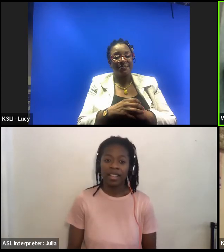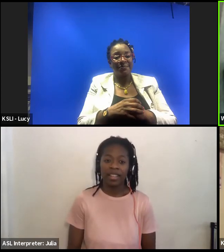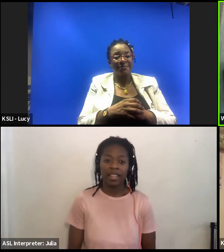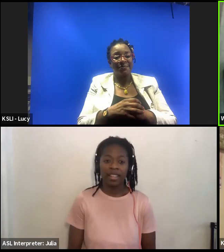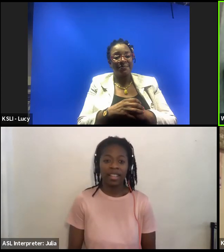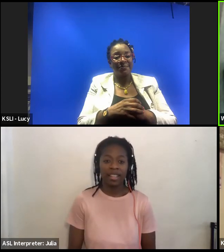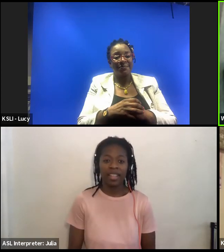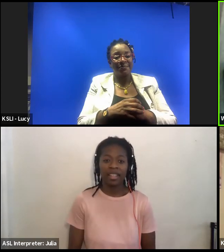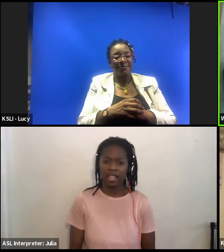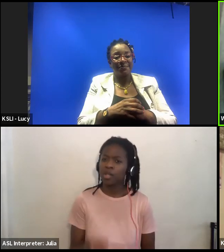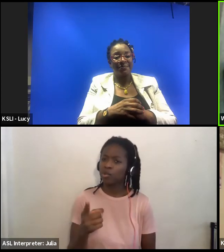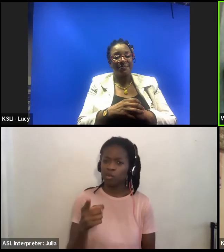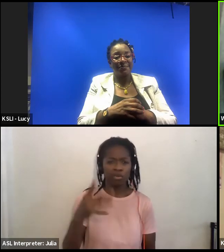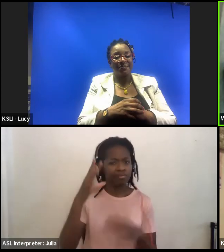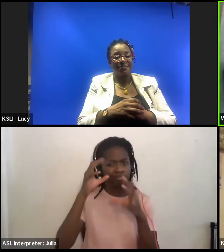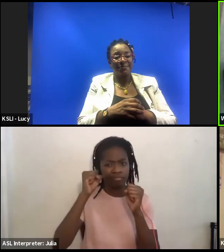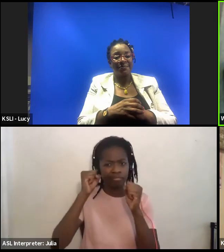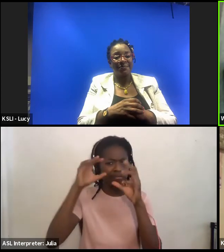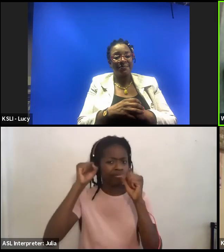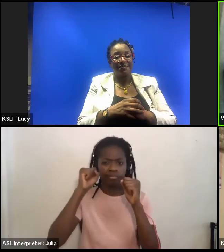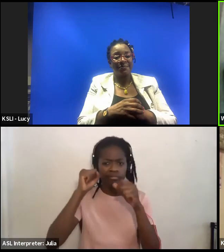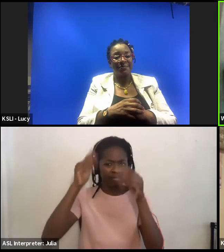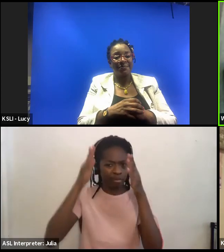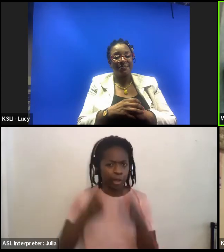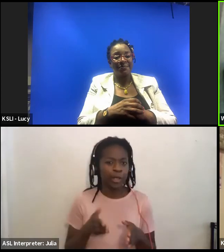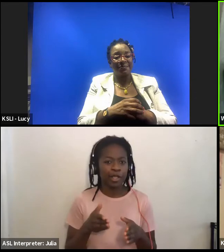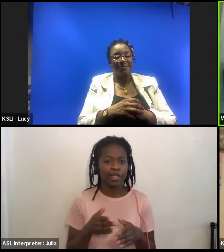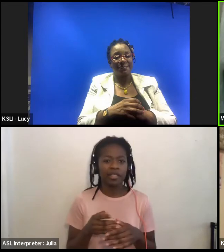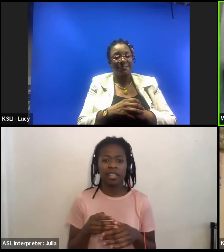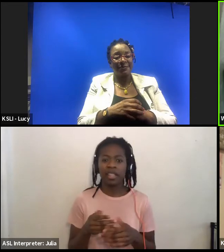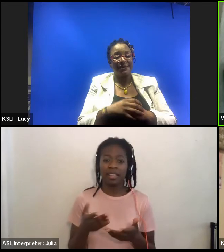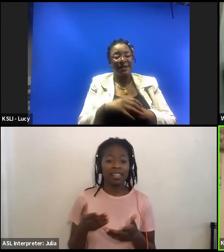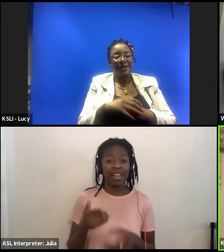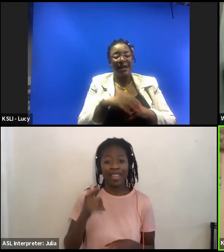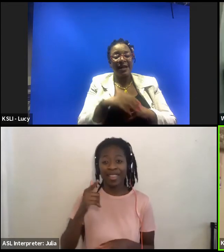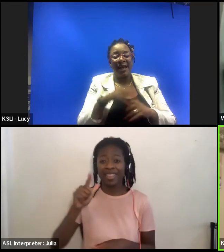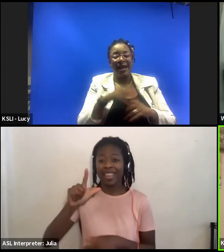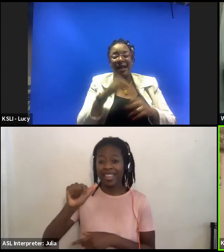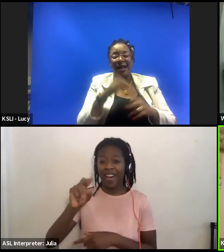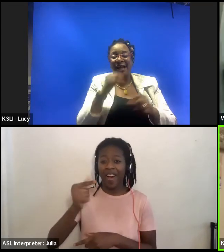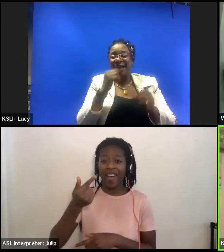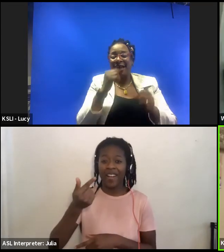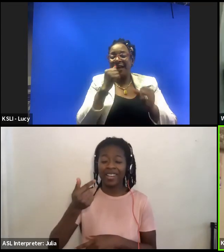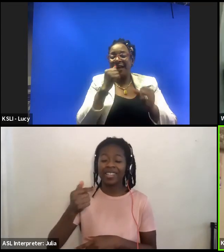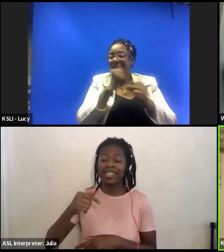You're just an amazing person. And the LAM Sisterhood. The LAM Sisterhood has been there for me.